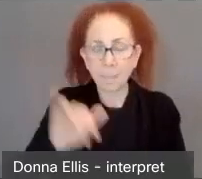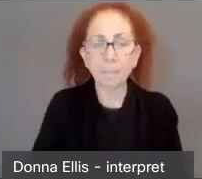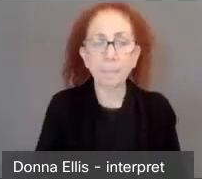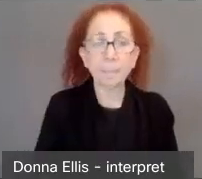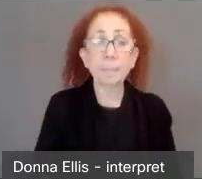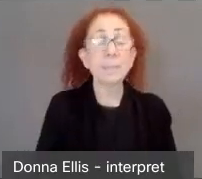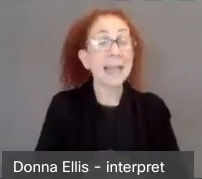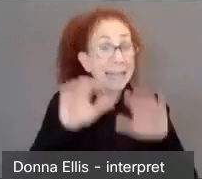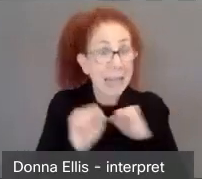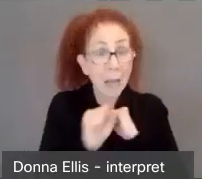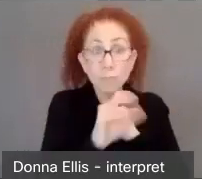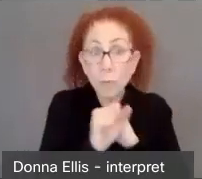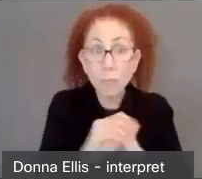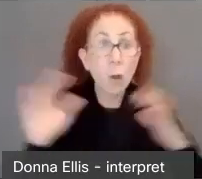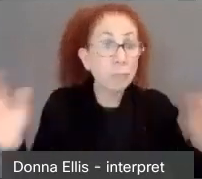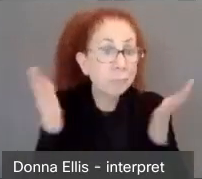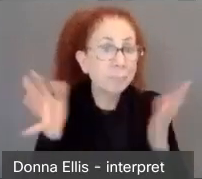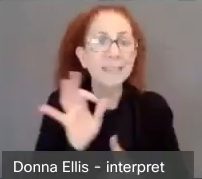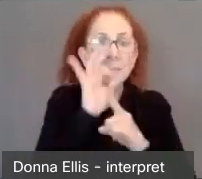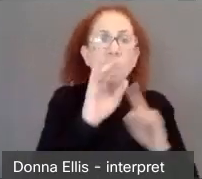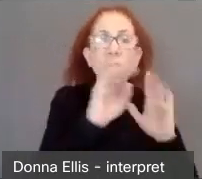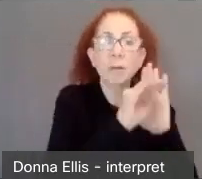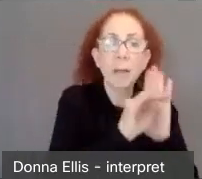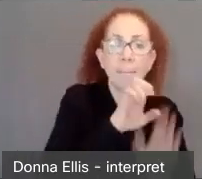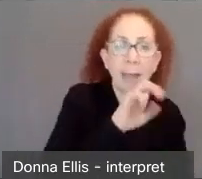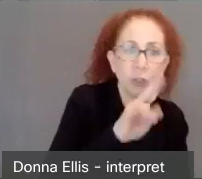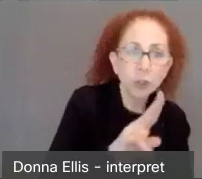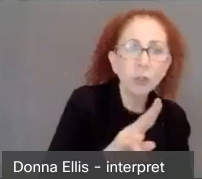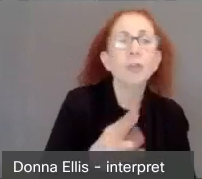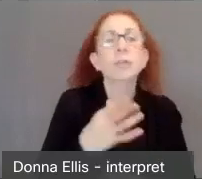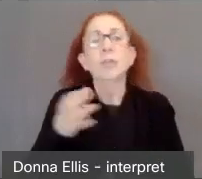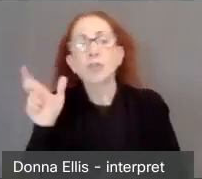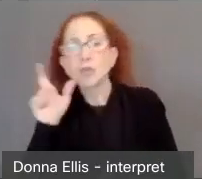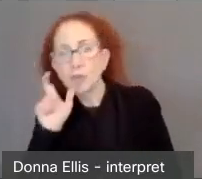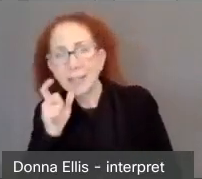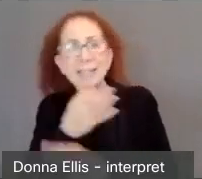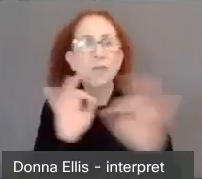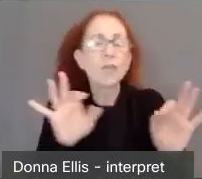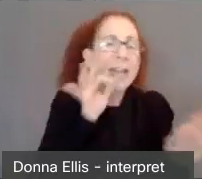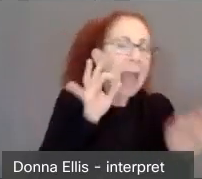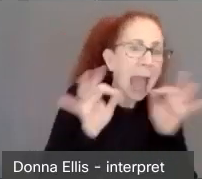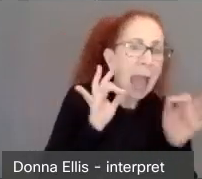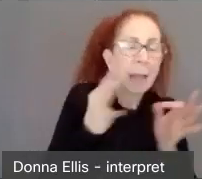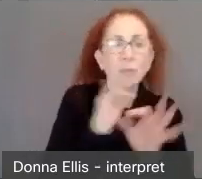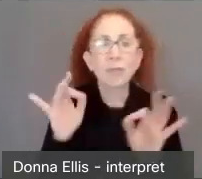promote special menus and drinks, free appetizers and cocktails, and other deals to entice customers.